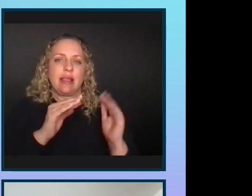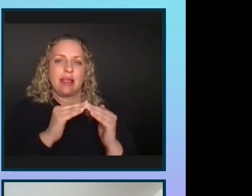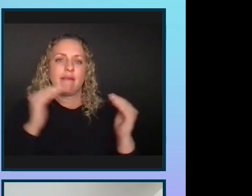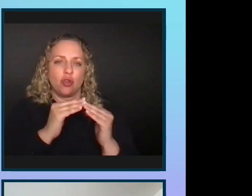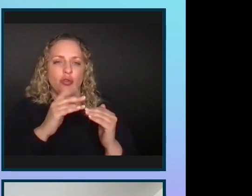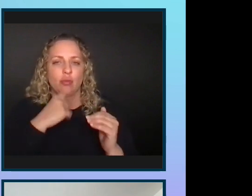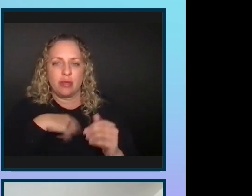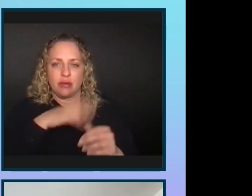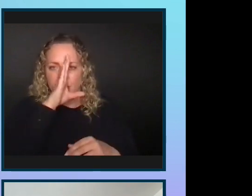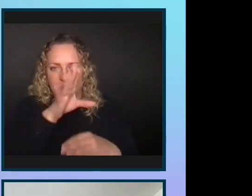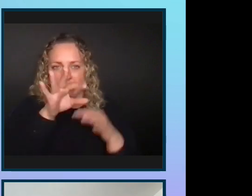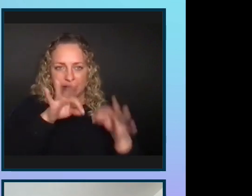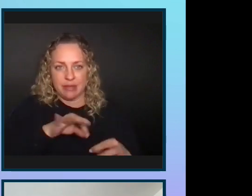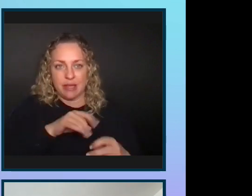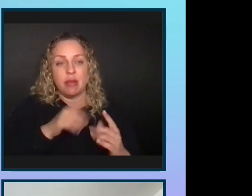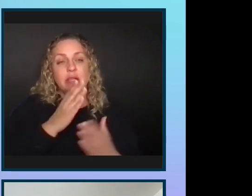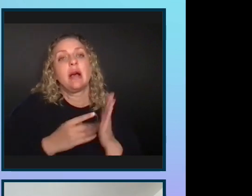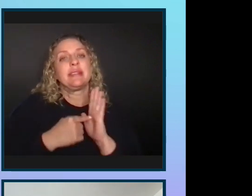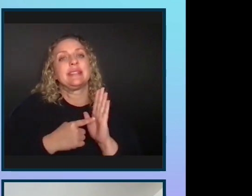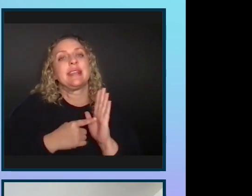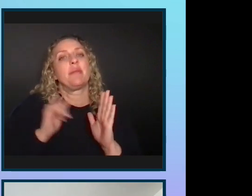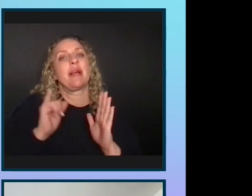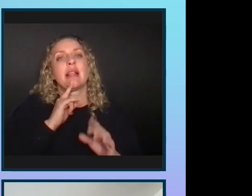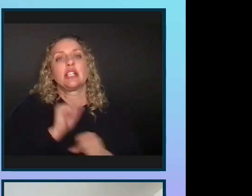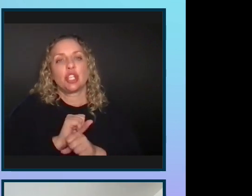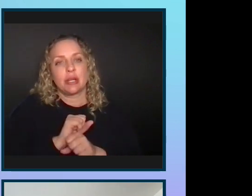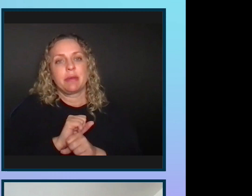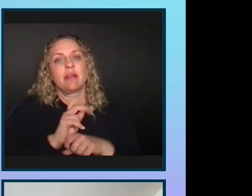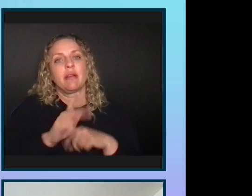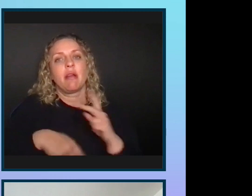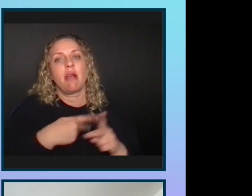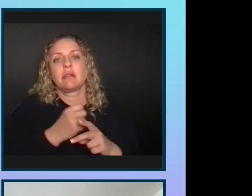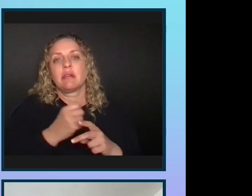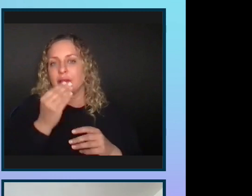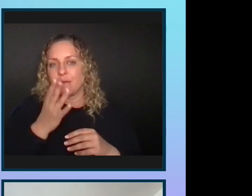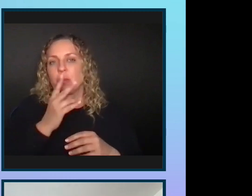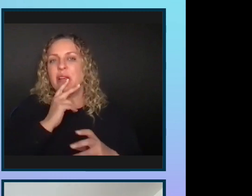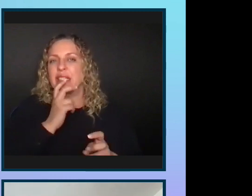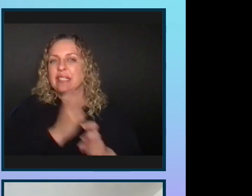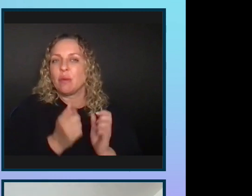but there are examples of like legitimate kinds of information that are difficult for most people to understand.